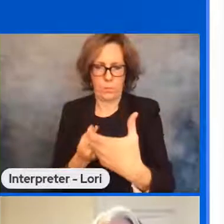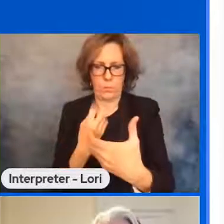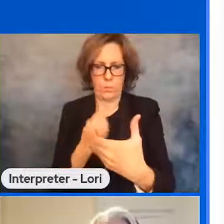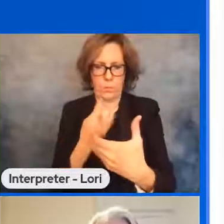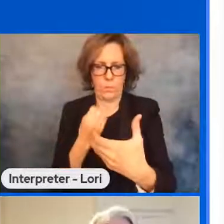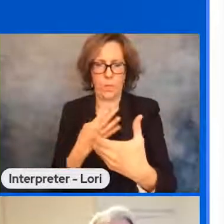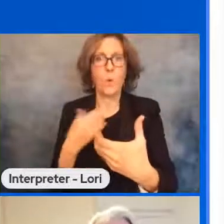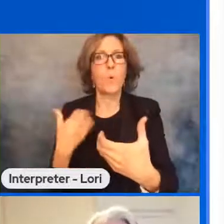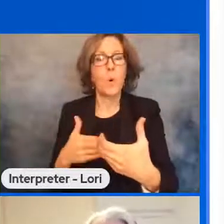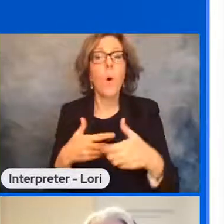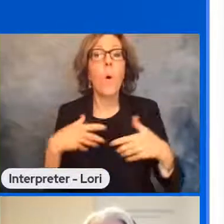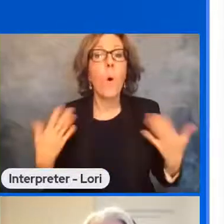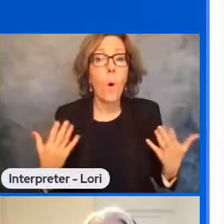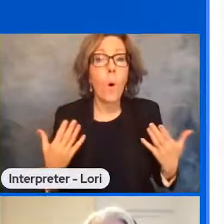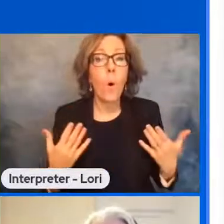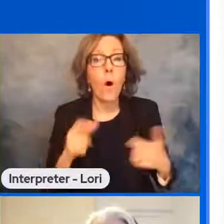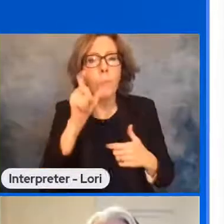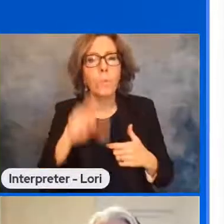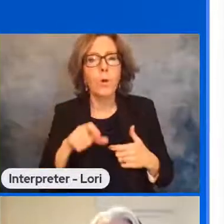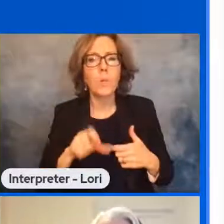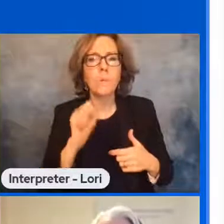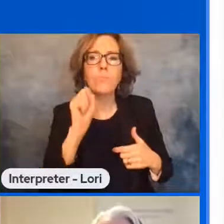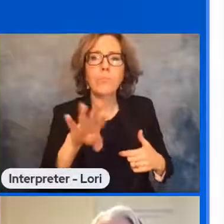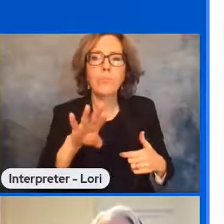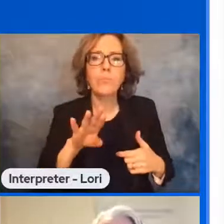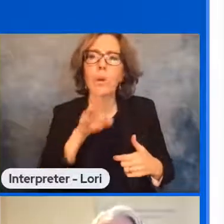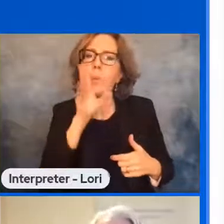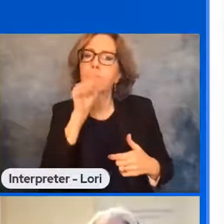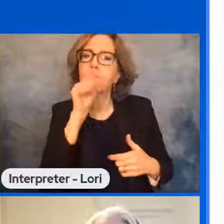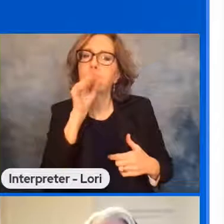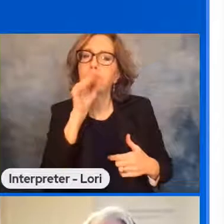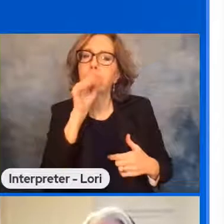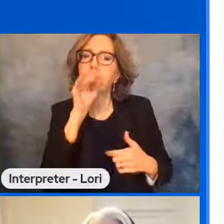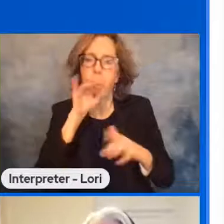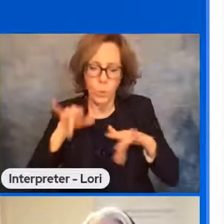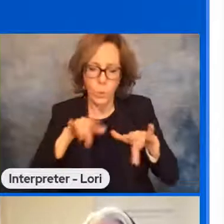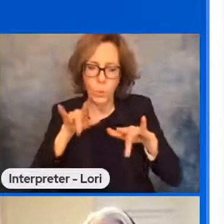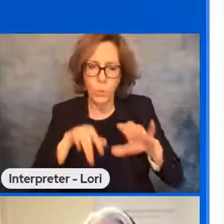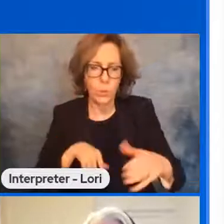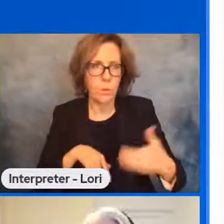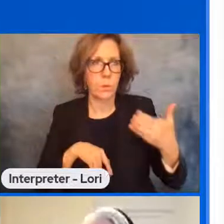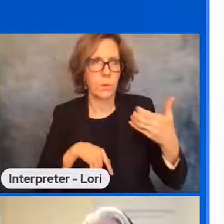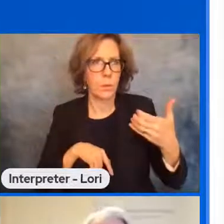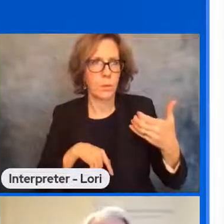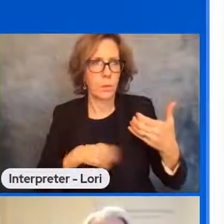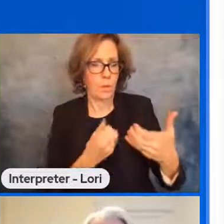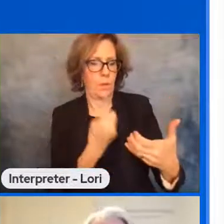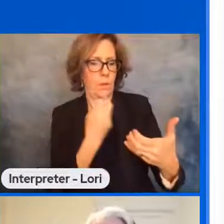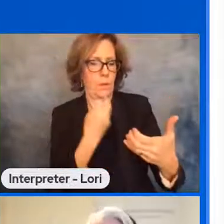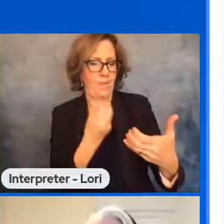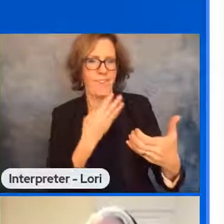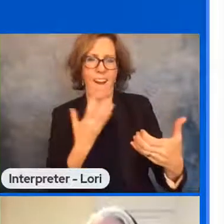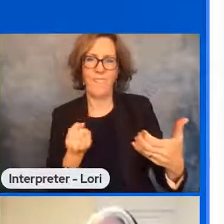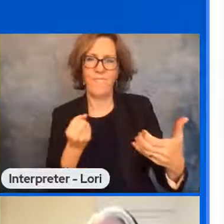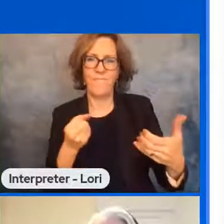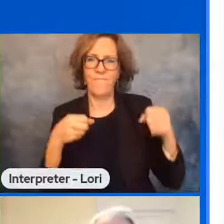we can provide a context for you and the captions for you there. Or if someone sends you a video of something that they took